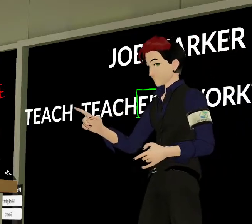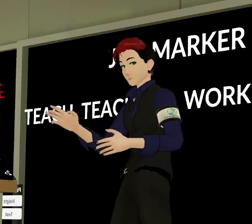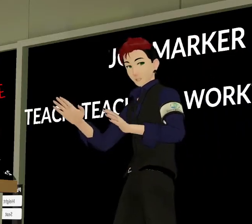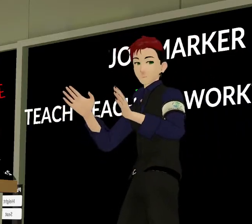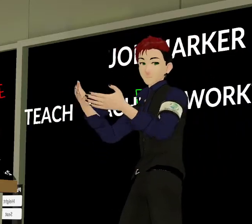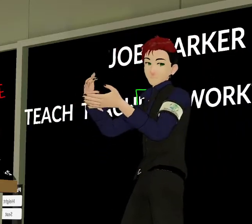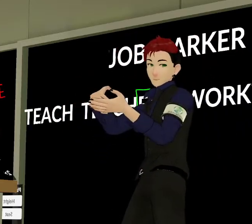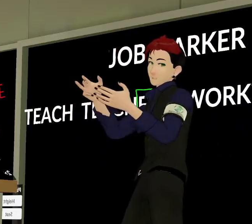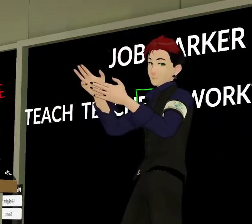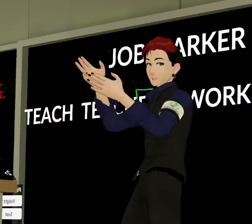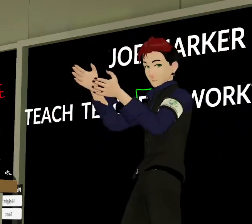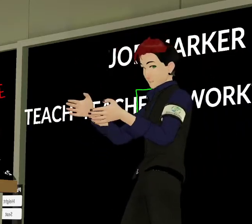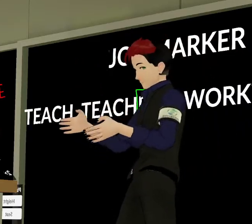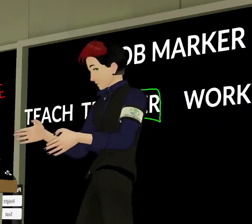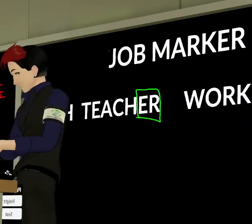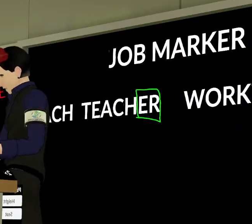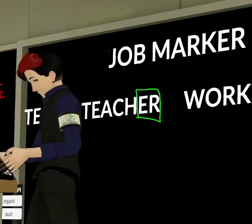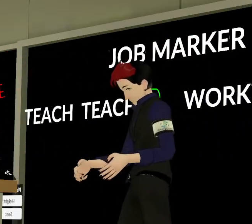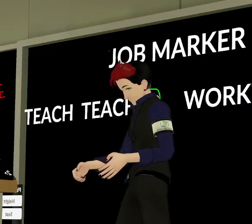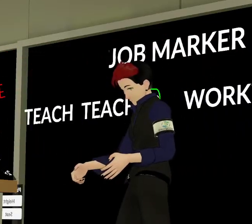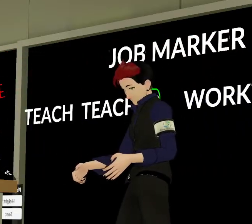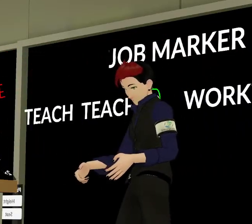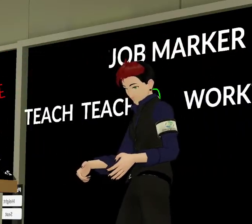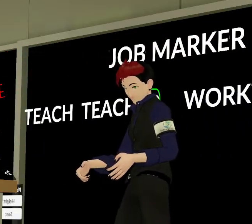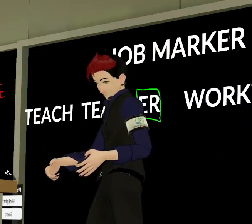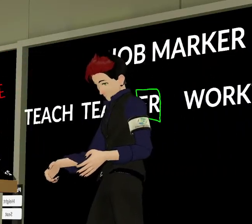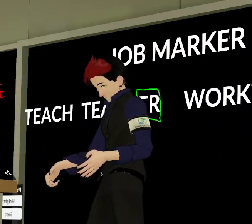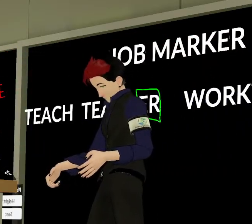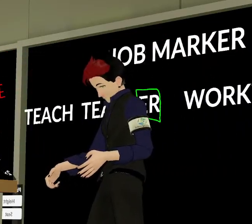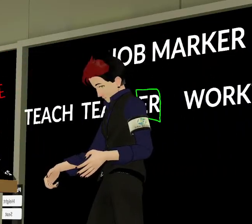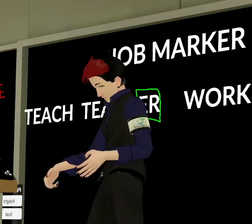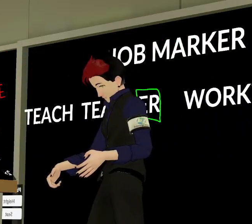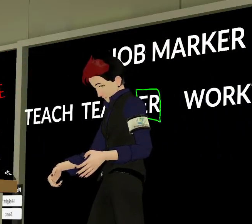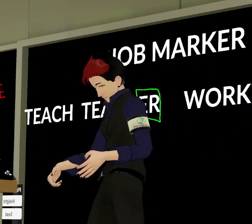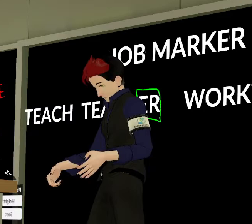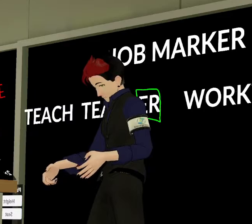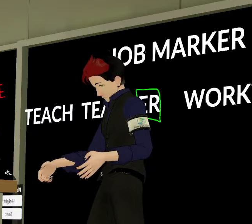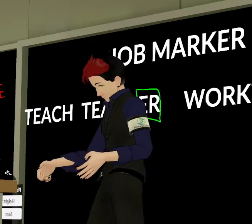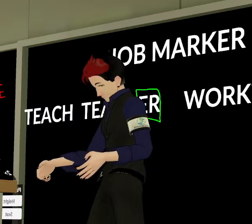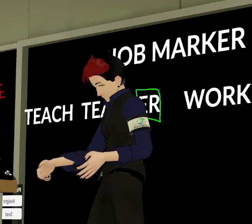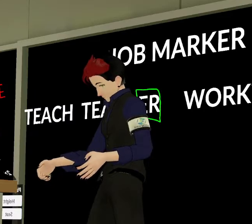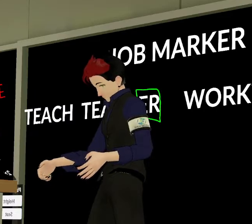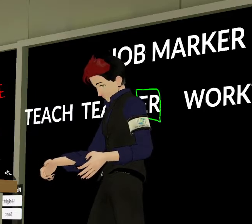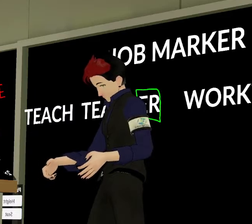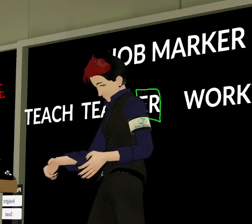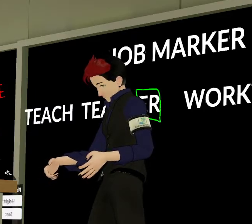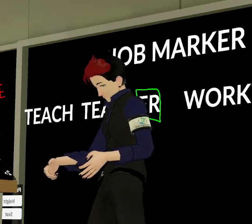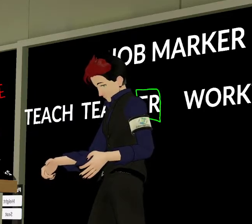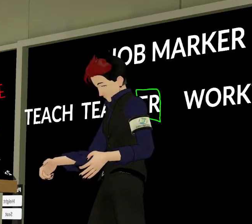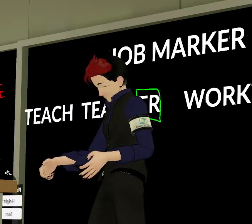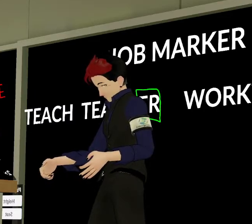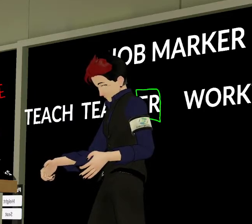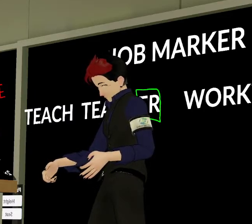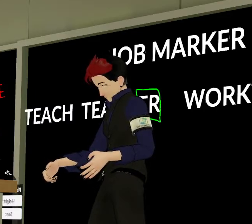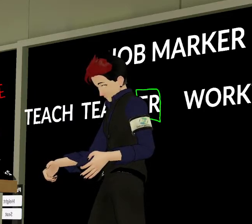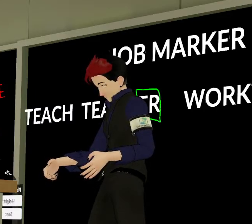but again it's a person but what if i have this